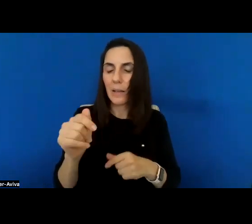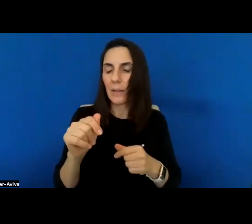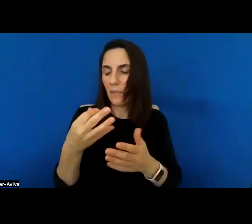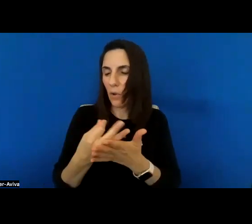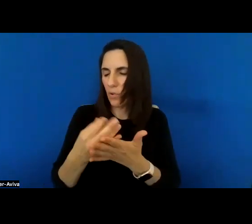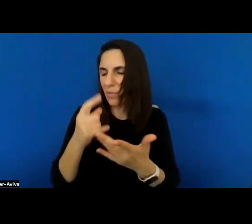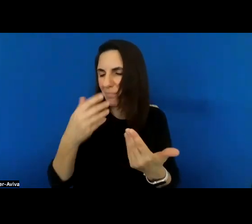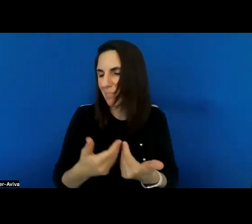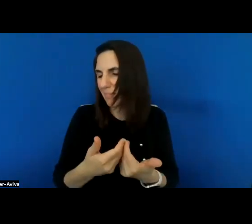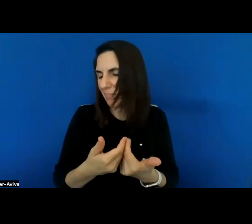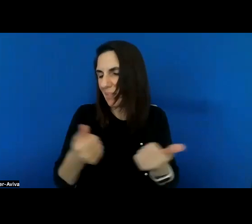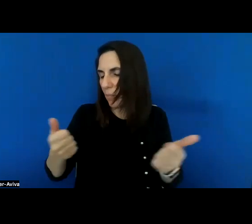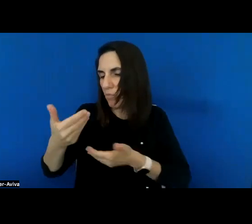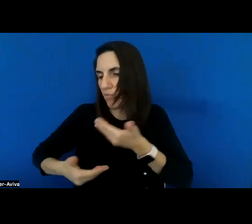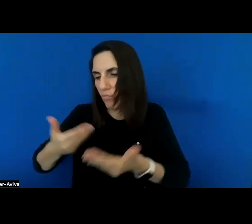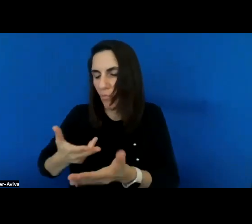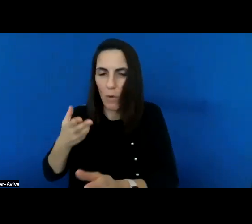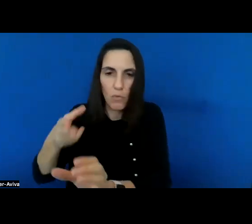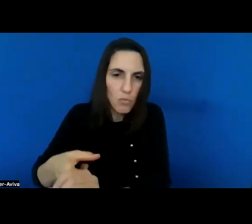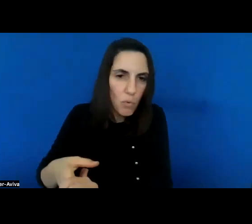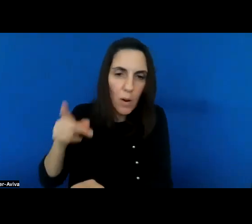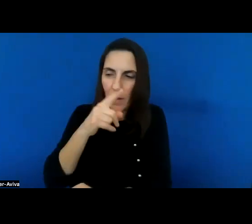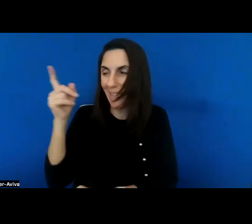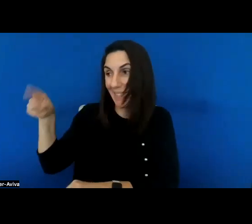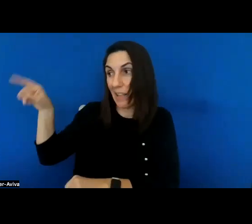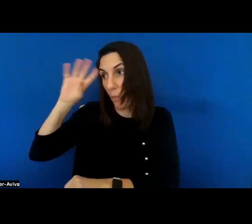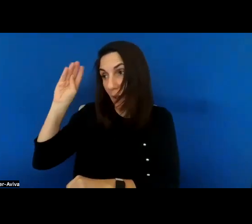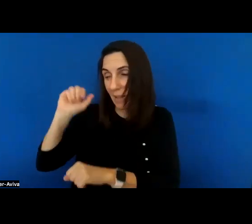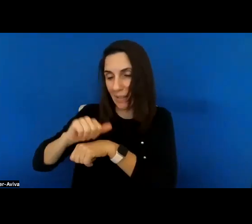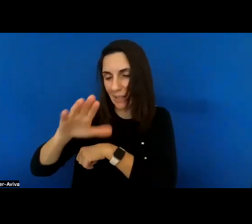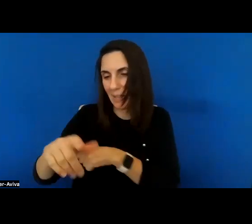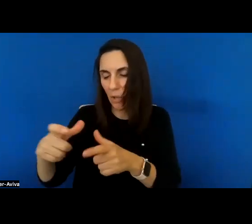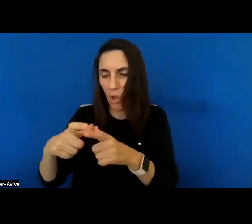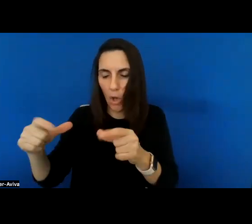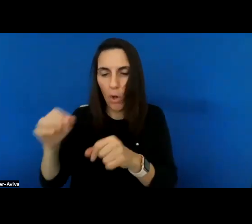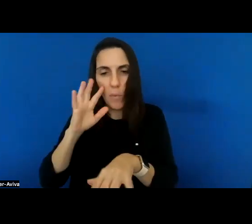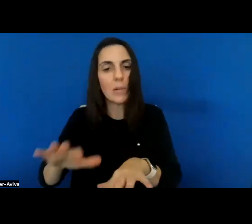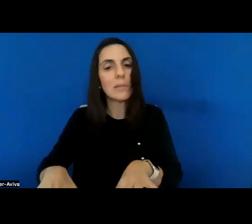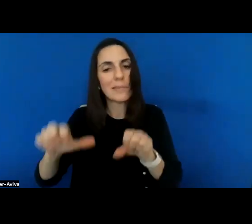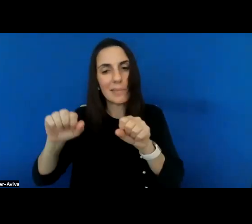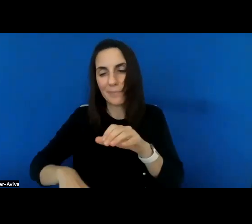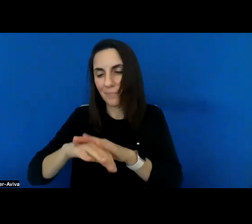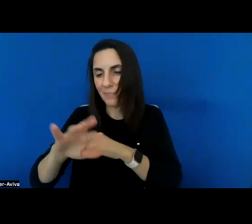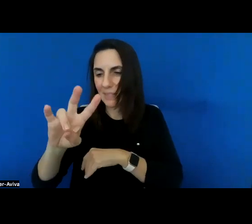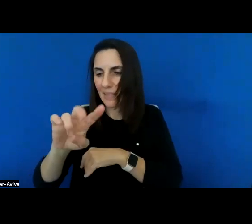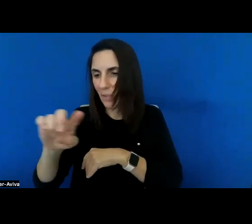process. 11:40:45 They'll send you a card after you take 7 to 10 business days. 11:40:50 And then it will be tied to your